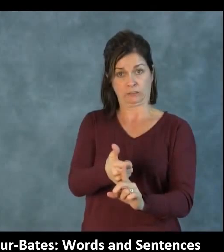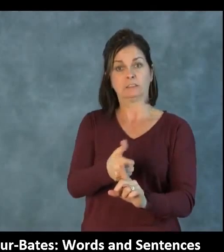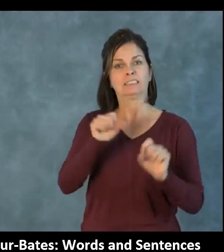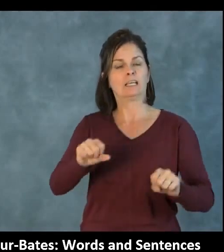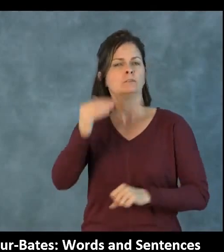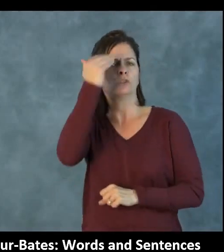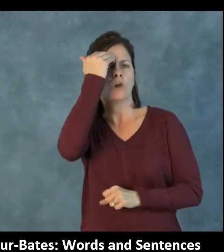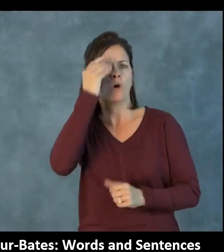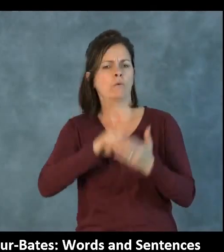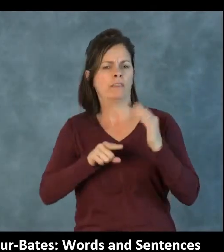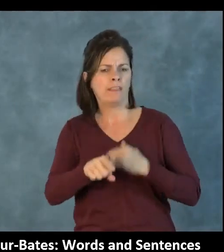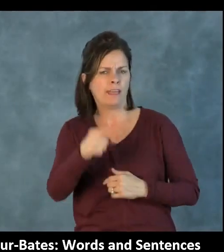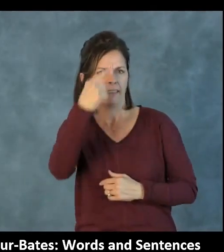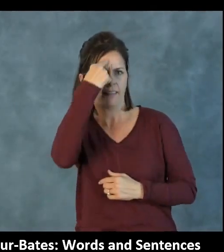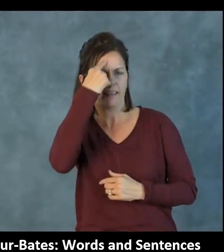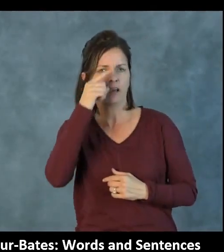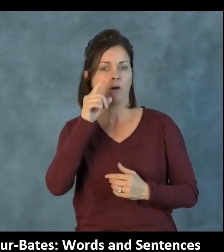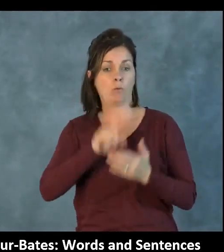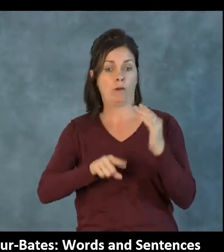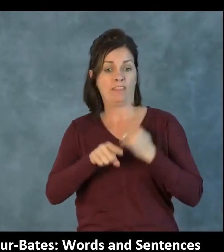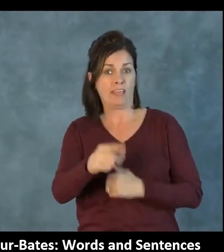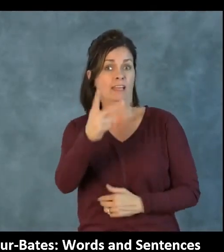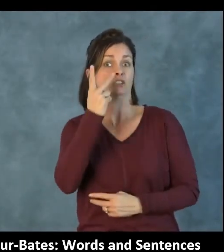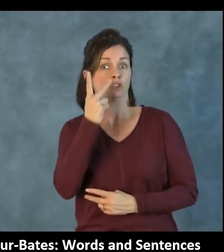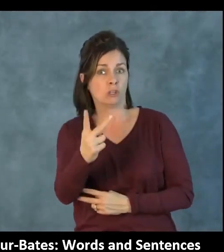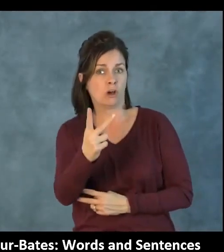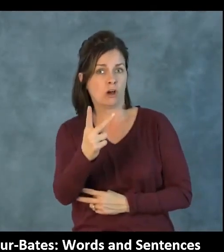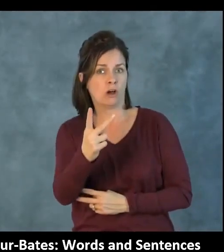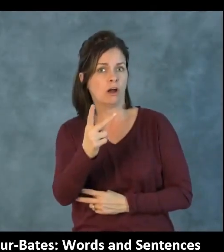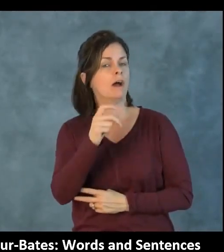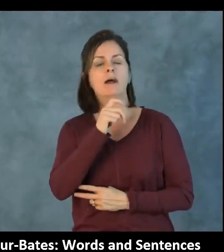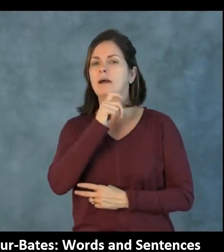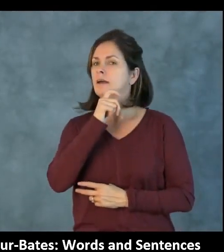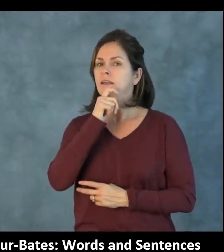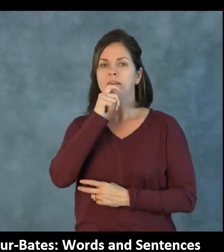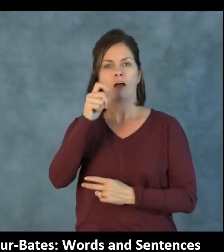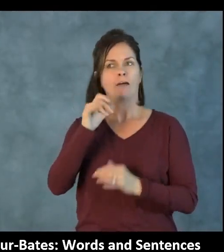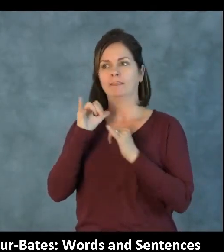are not necessarily the same as the things that you're thinking or that you saw,